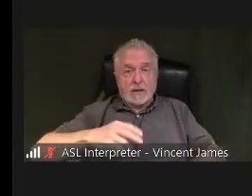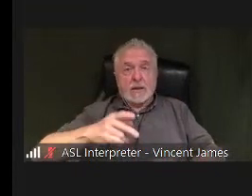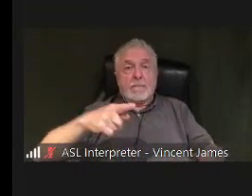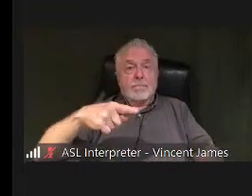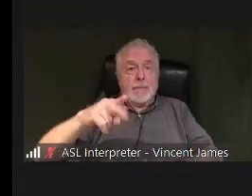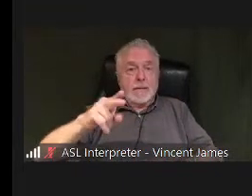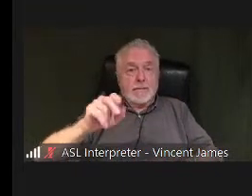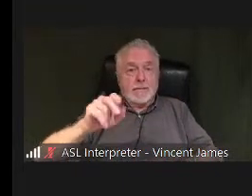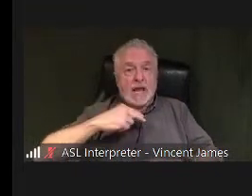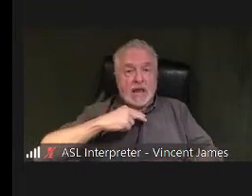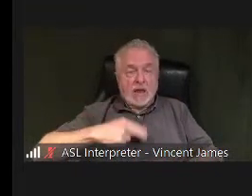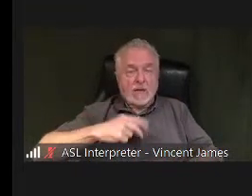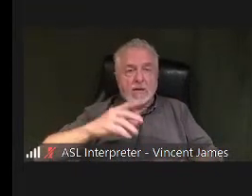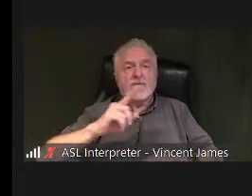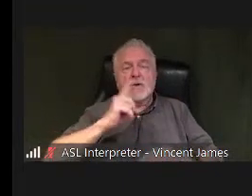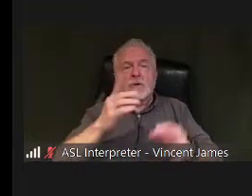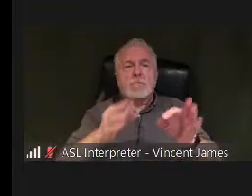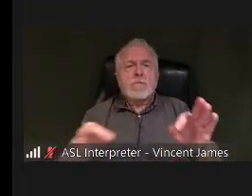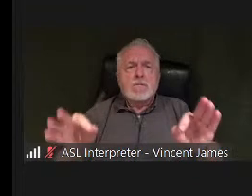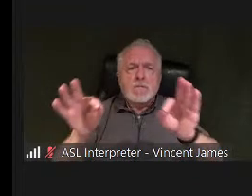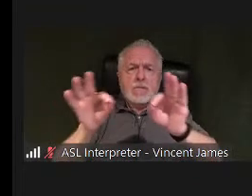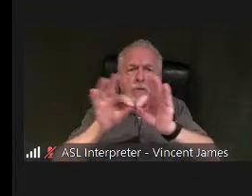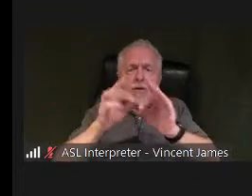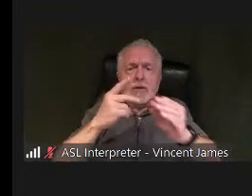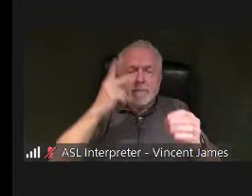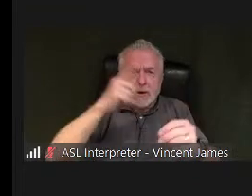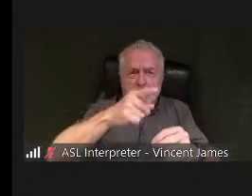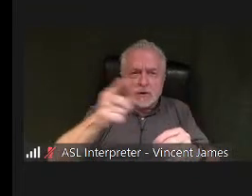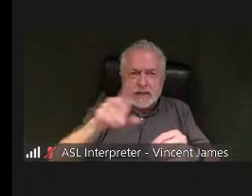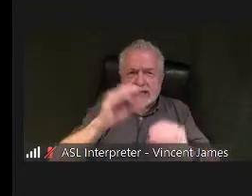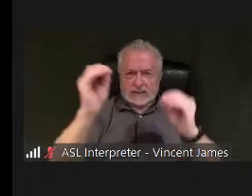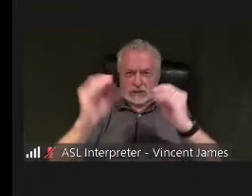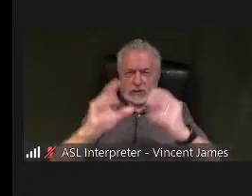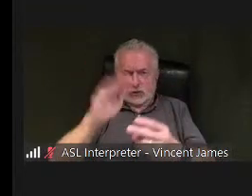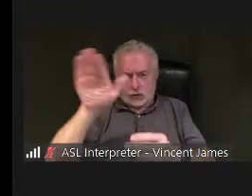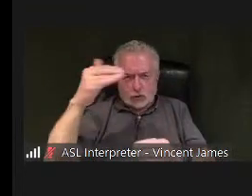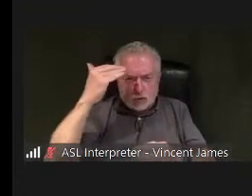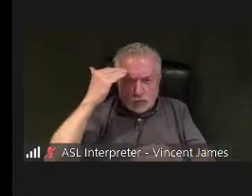Health, and it's very important that the parents and the teachers know that the